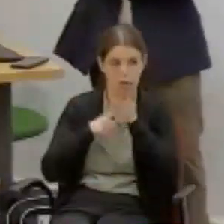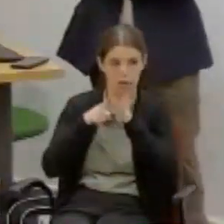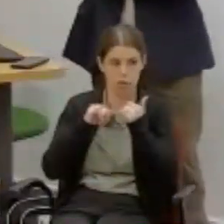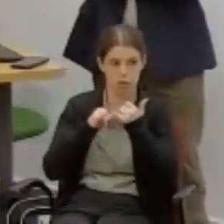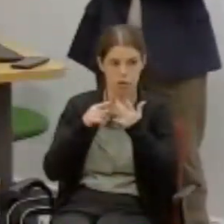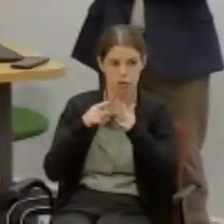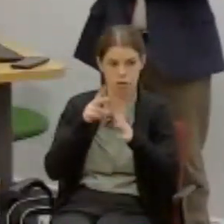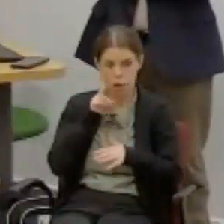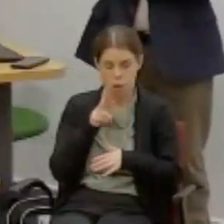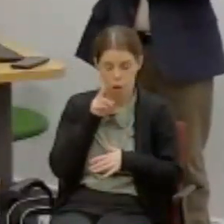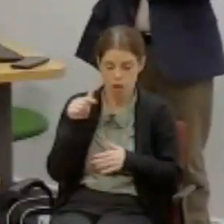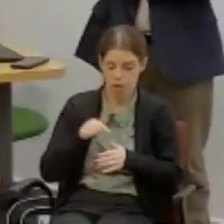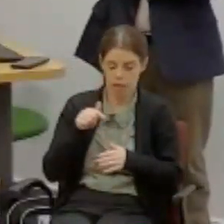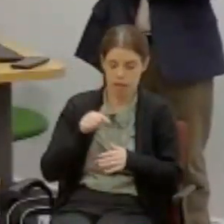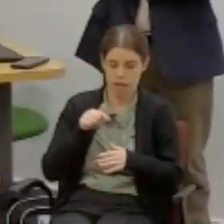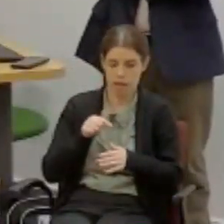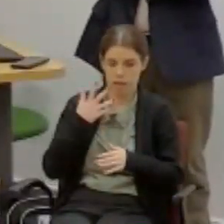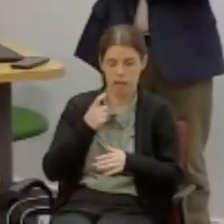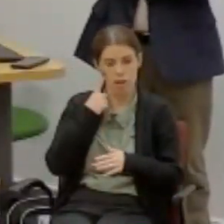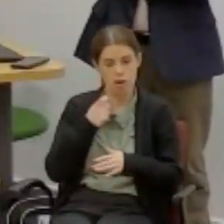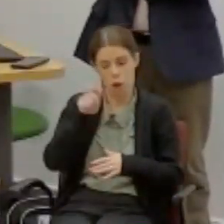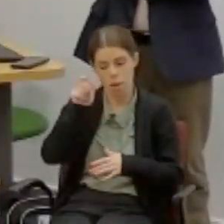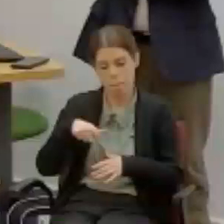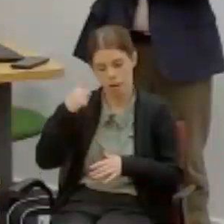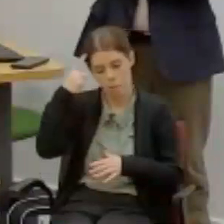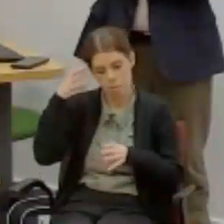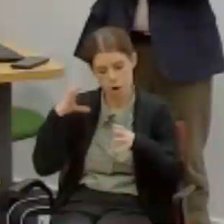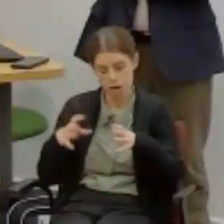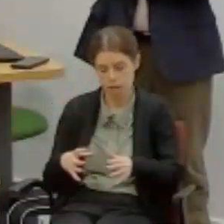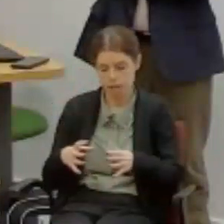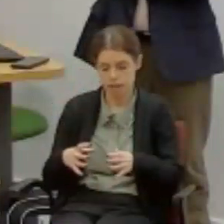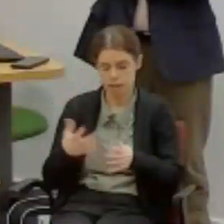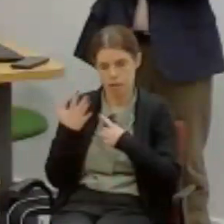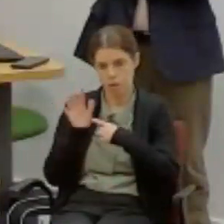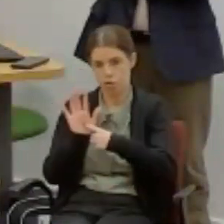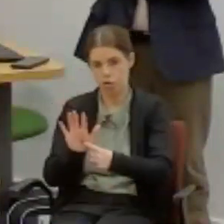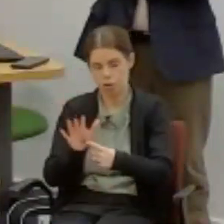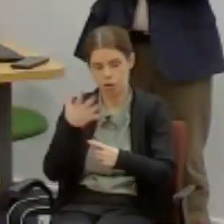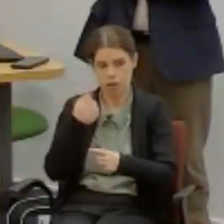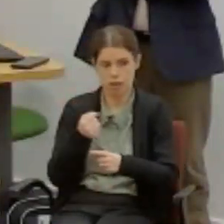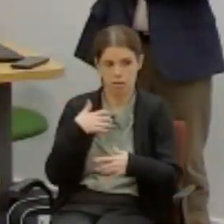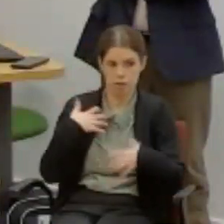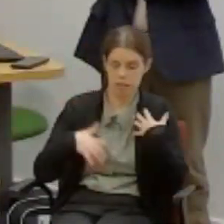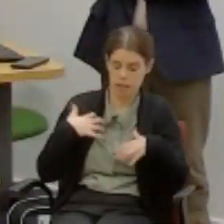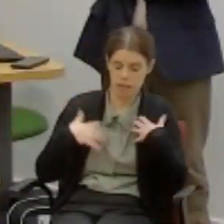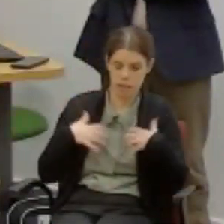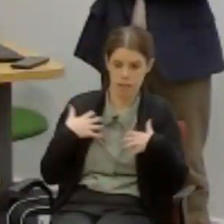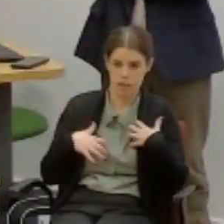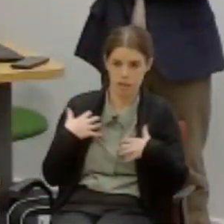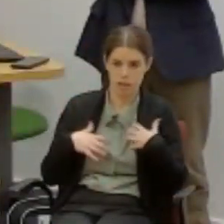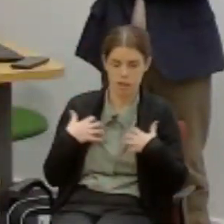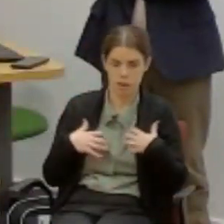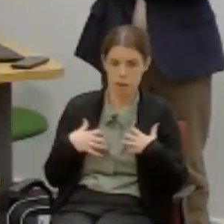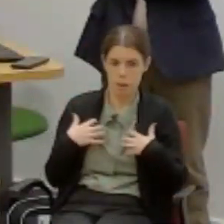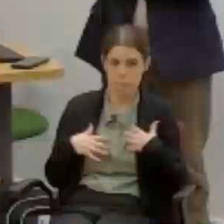Which looks at the young person's brain and demonstrates that there's some quite interesting